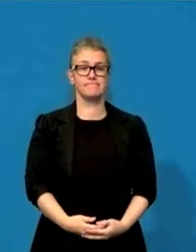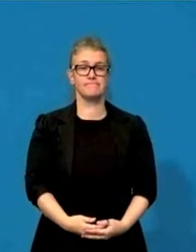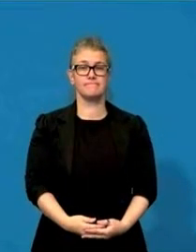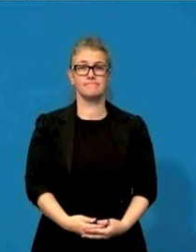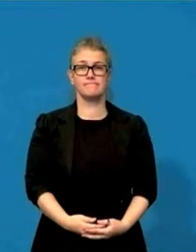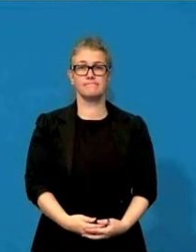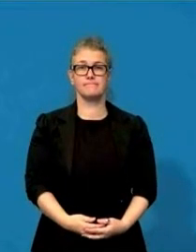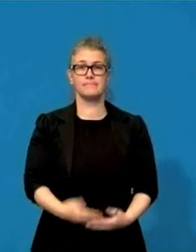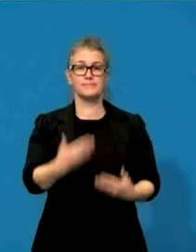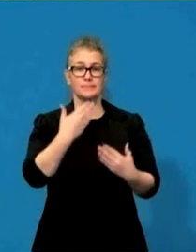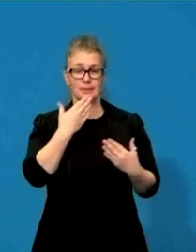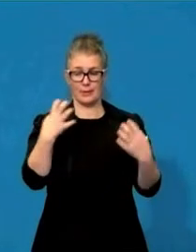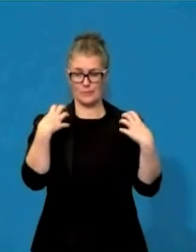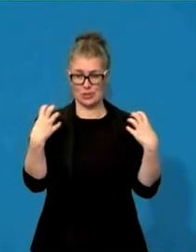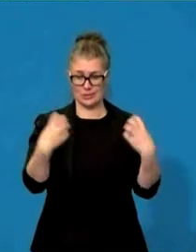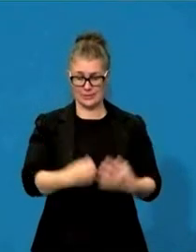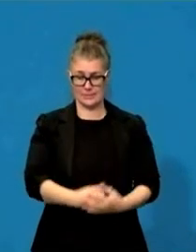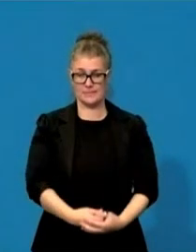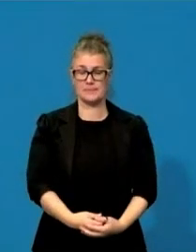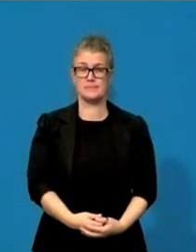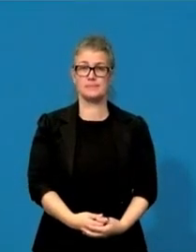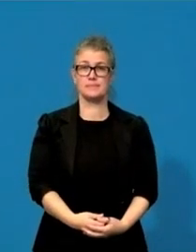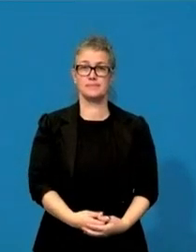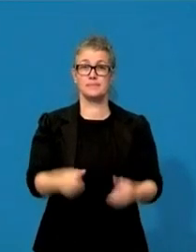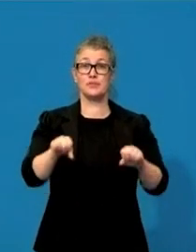Commissioners. CHAIR: Thank you, Topsy.